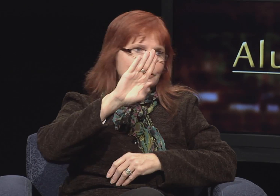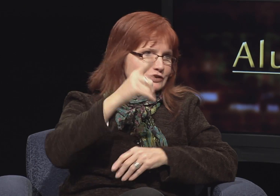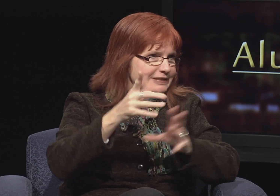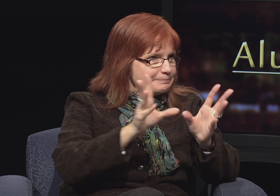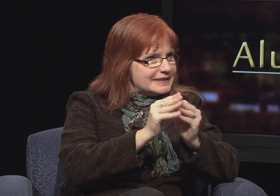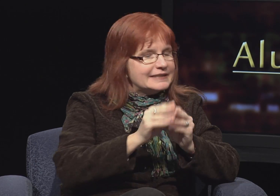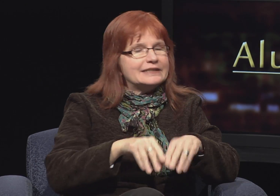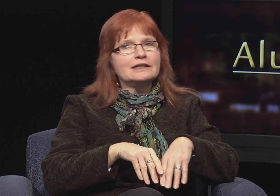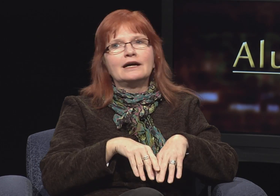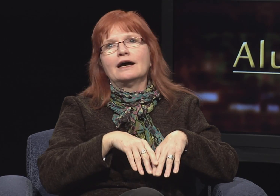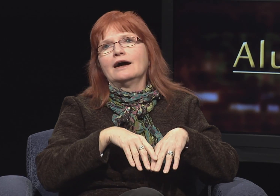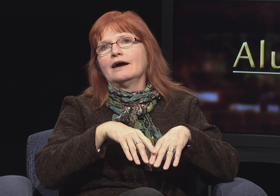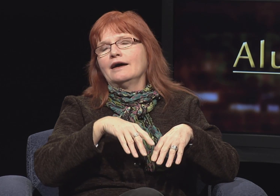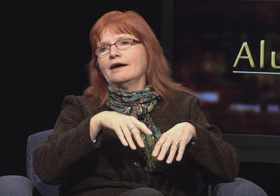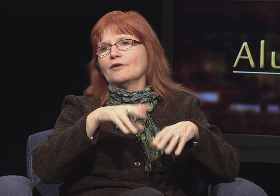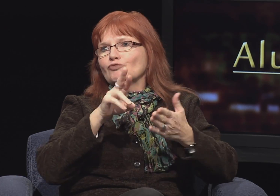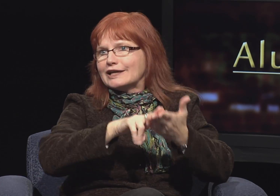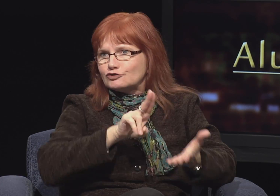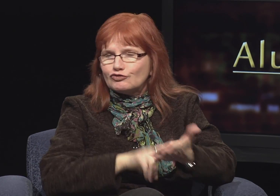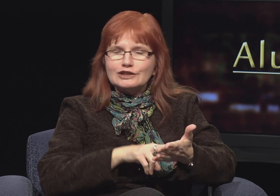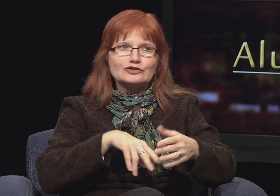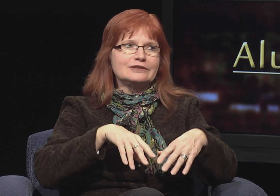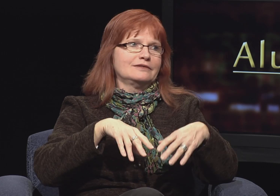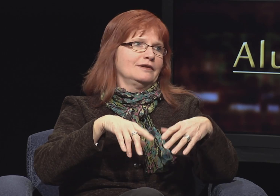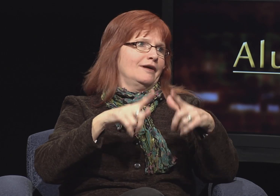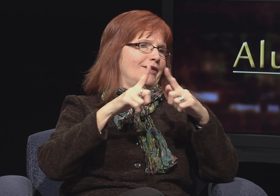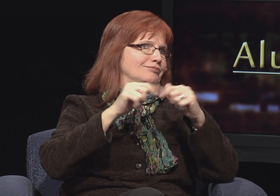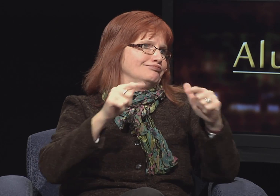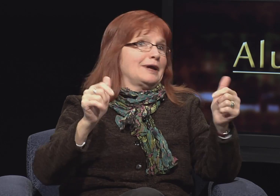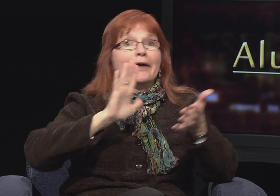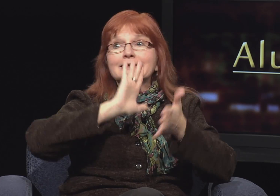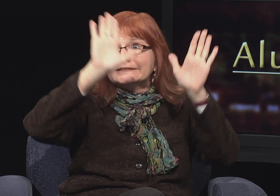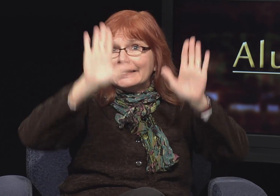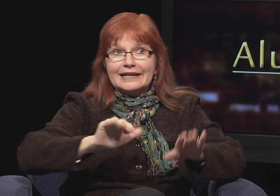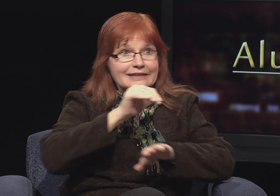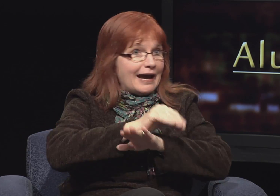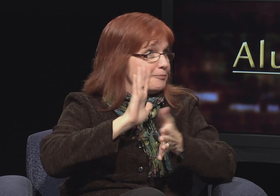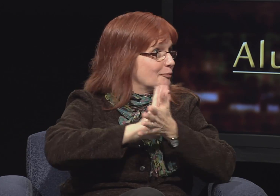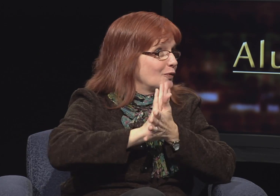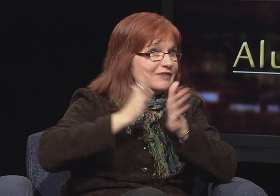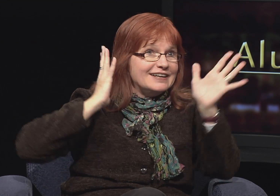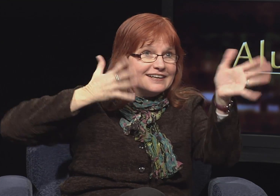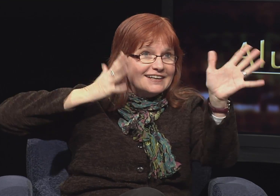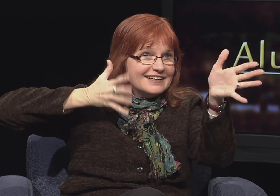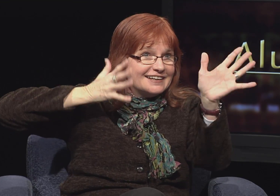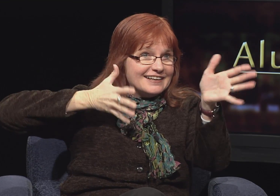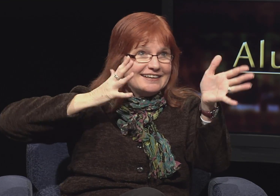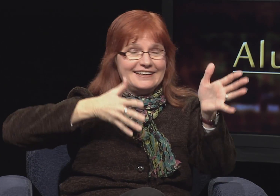SBG meetings were also held there, and class registration. I would go there for Sunday night movies